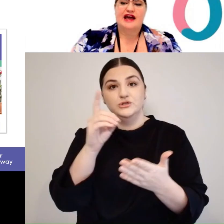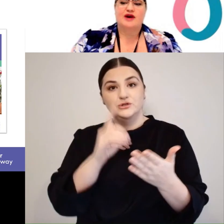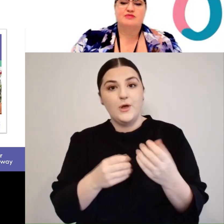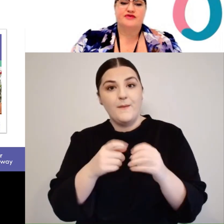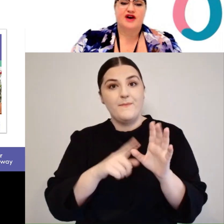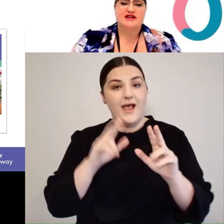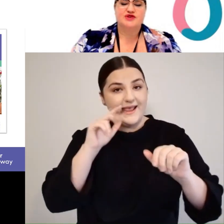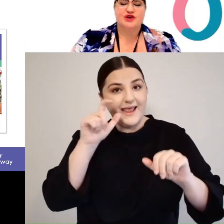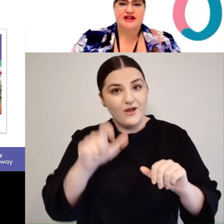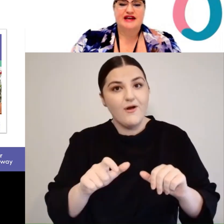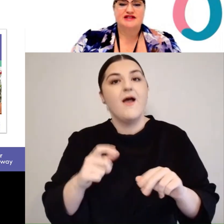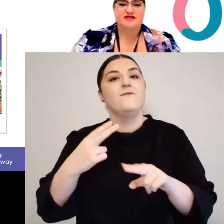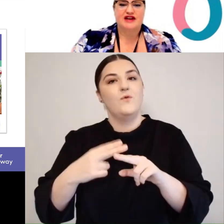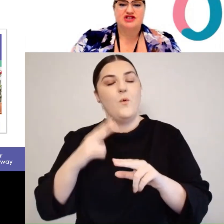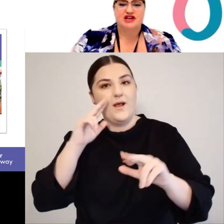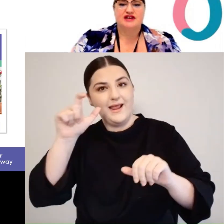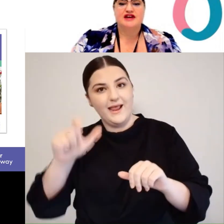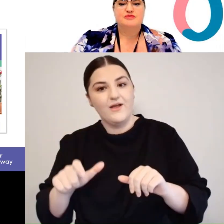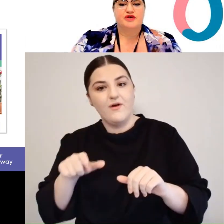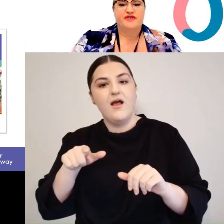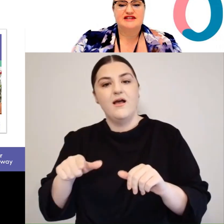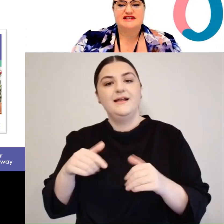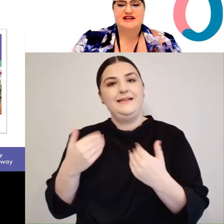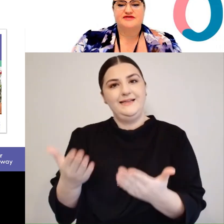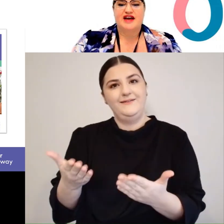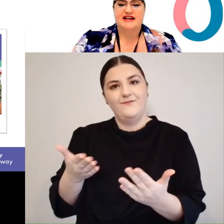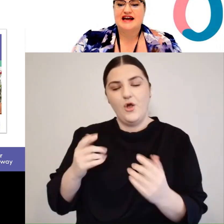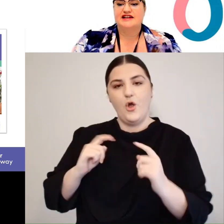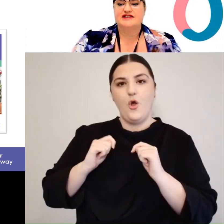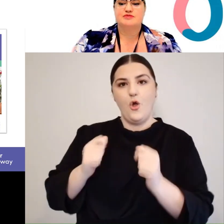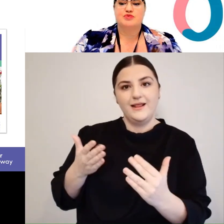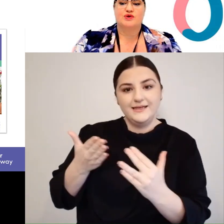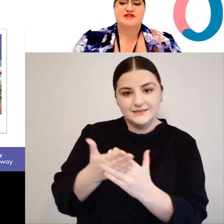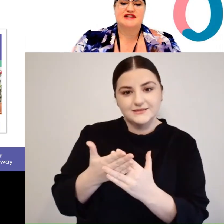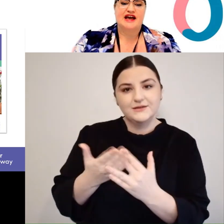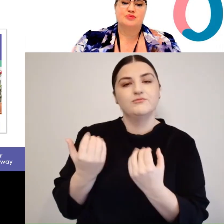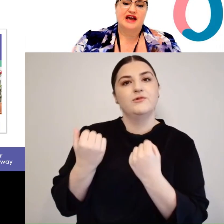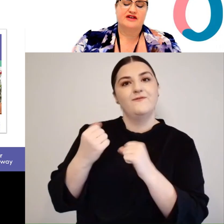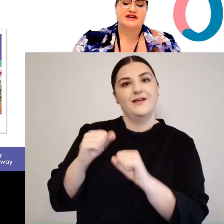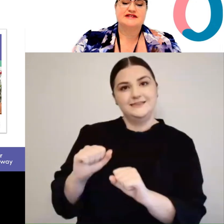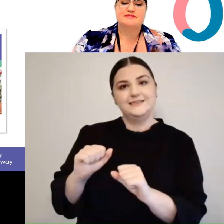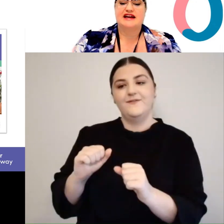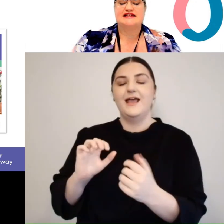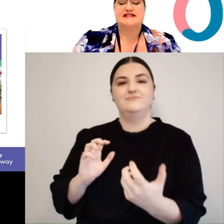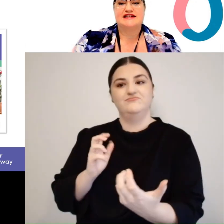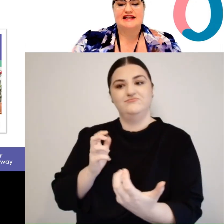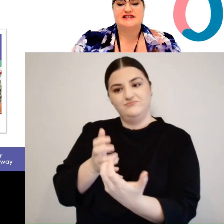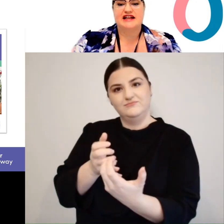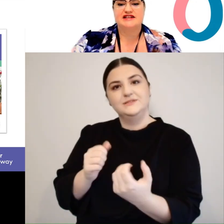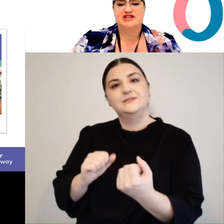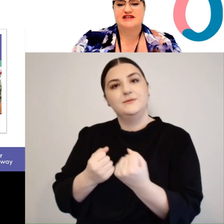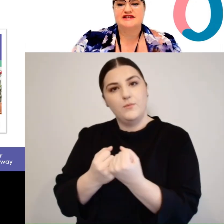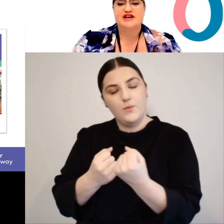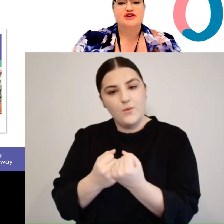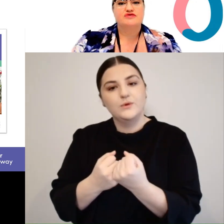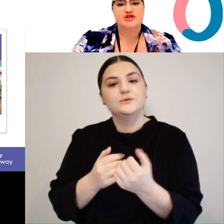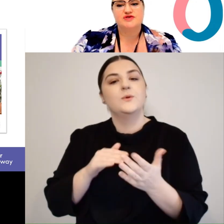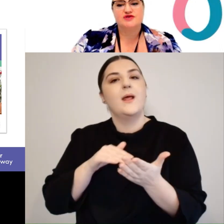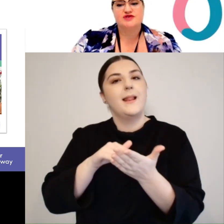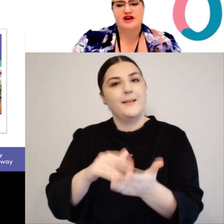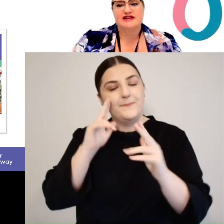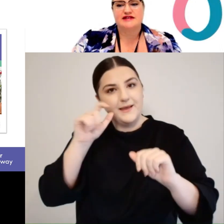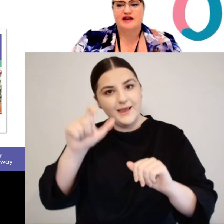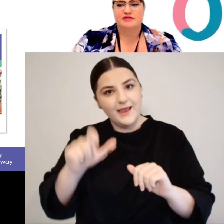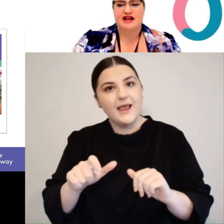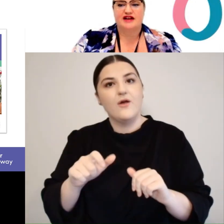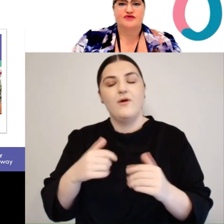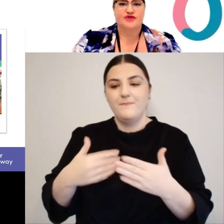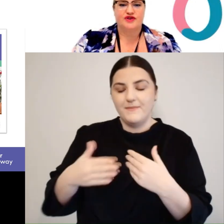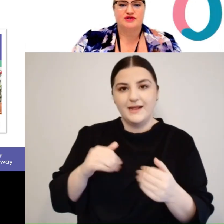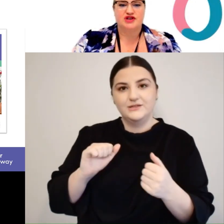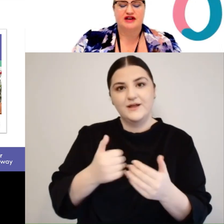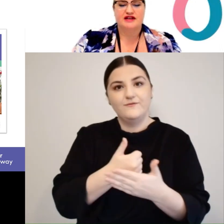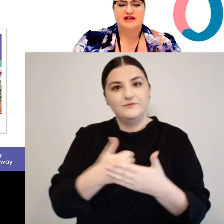Carer Gateway provides early intervention, preventative, and tailored supports to help carers manage daily challenges, reduce stress, and plan for the future.